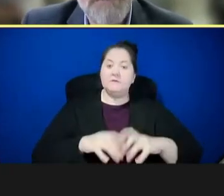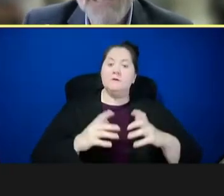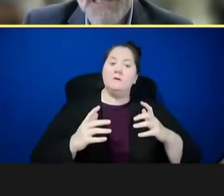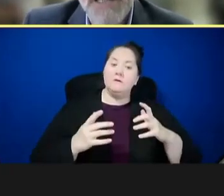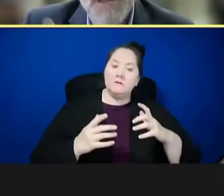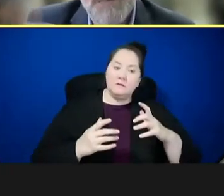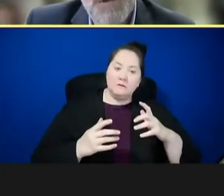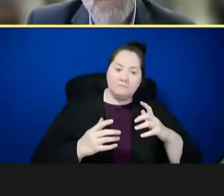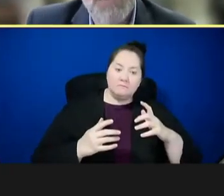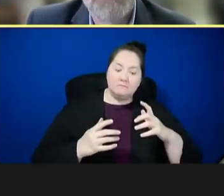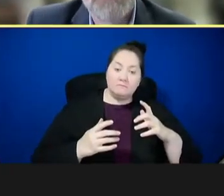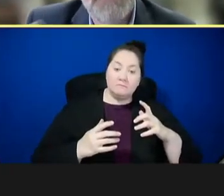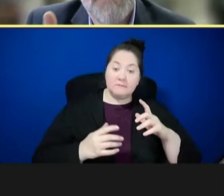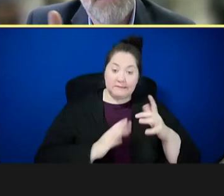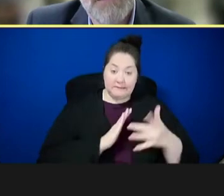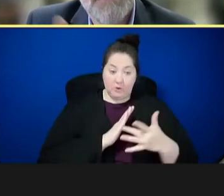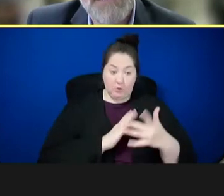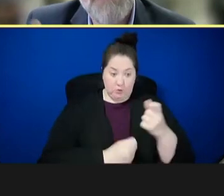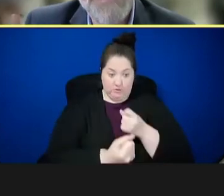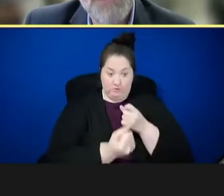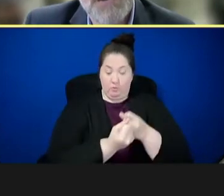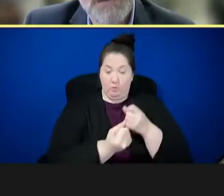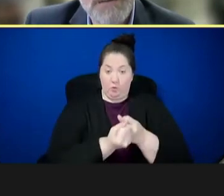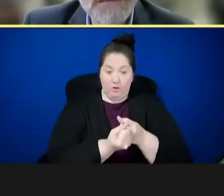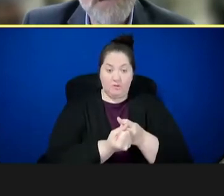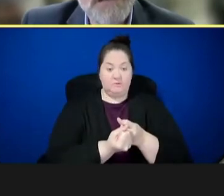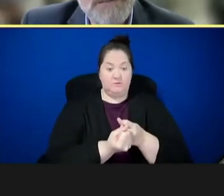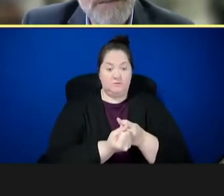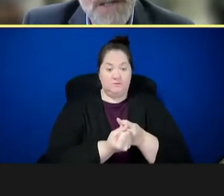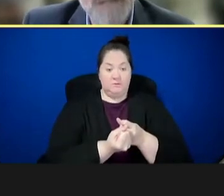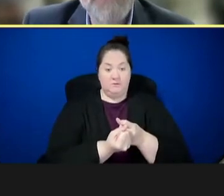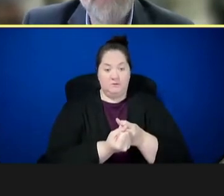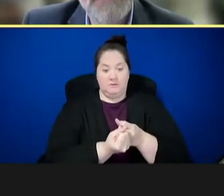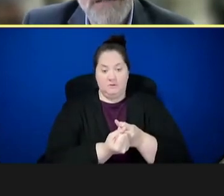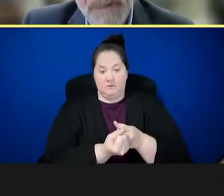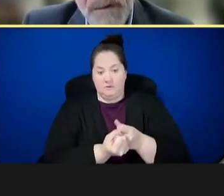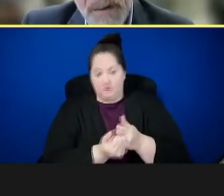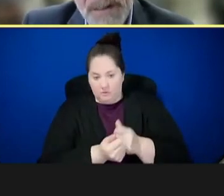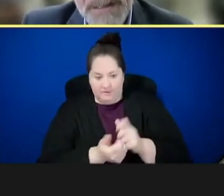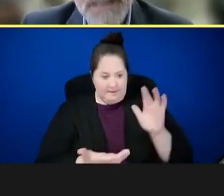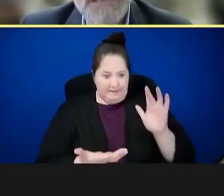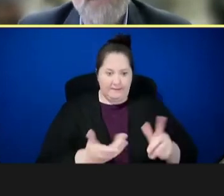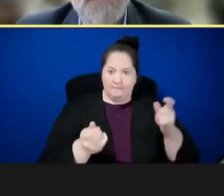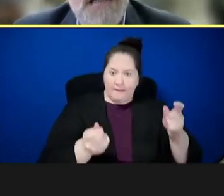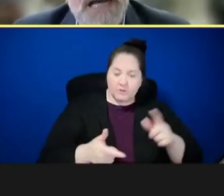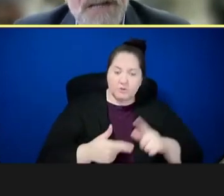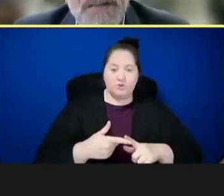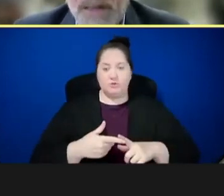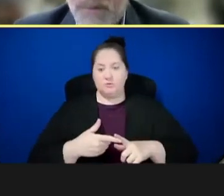basically support the clinical data manager in resolving and finalizing that otherwise